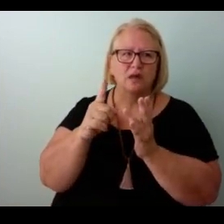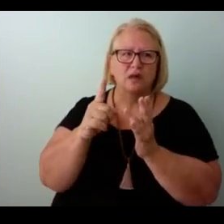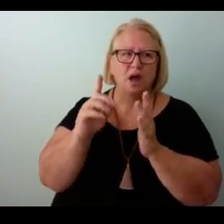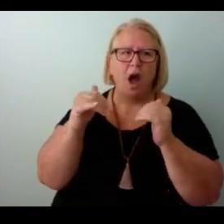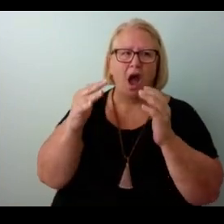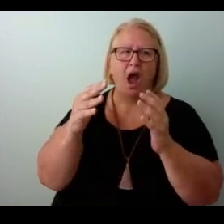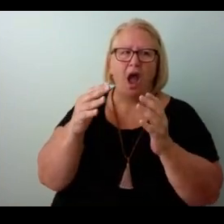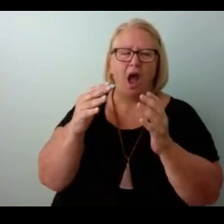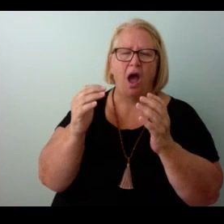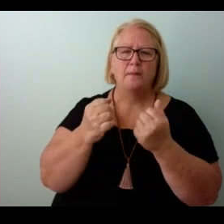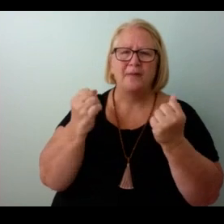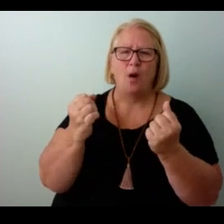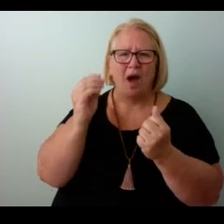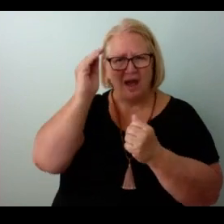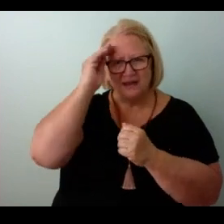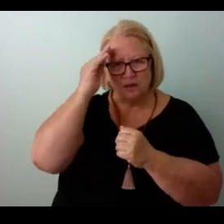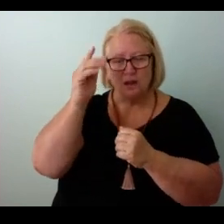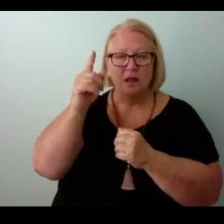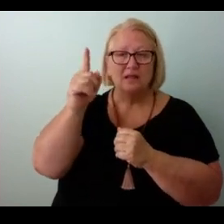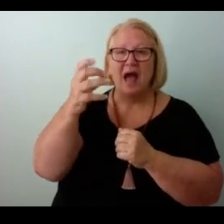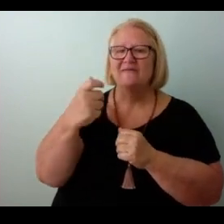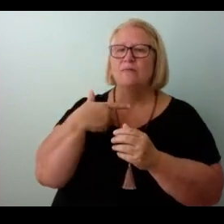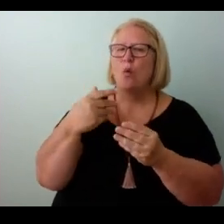in council has more flexibility. Yeah.